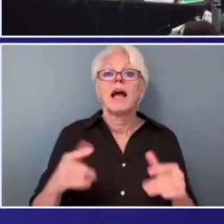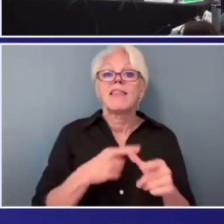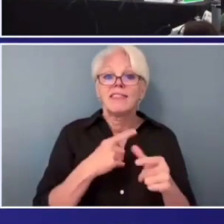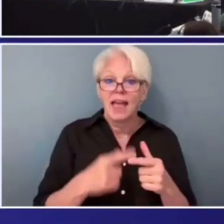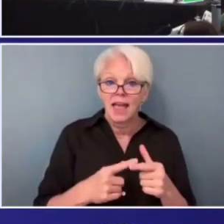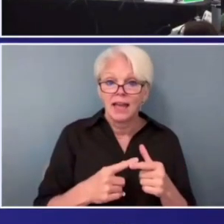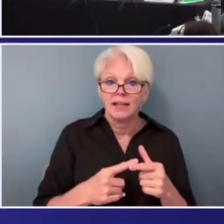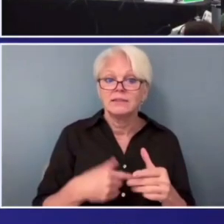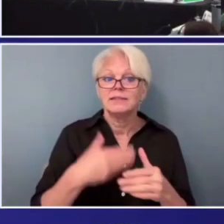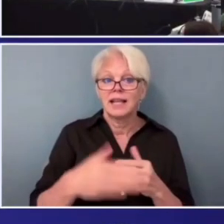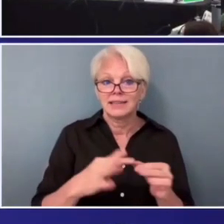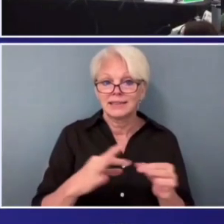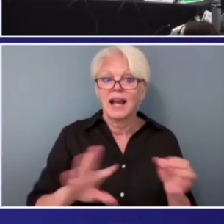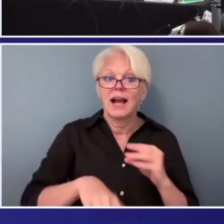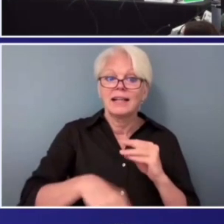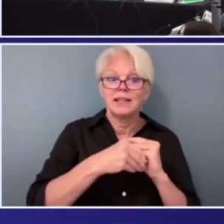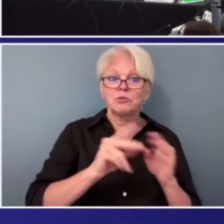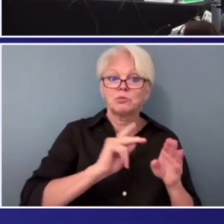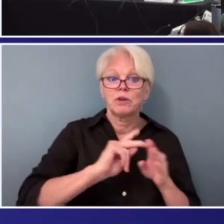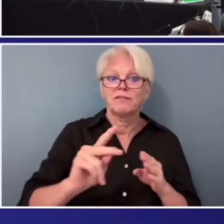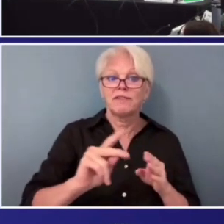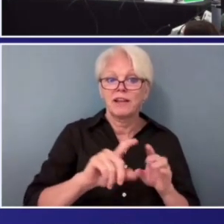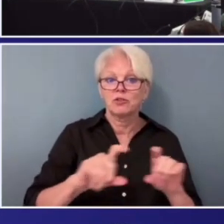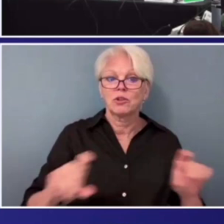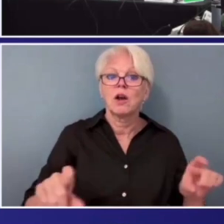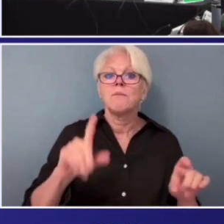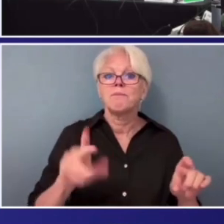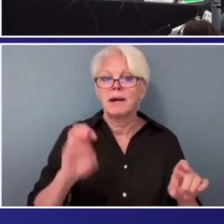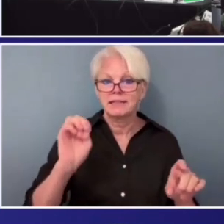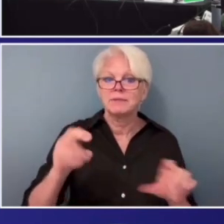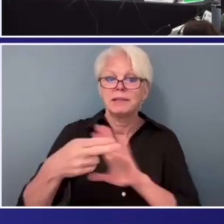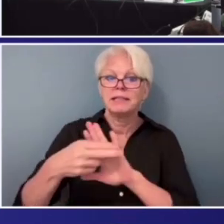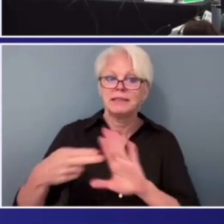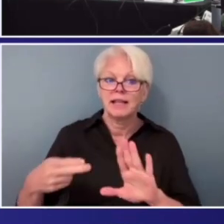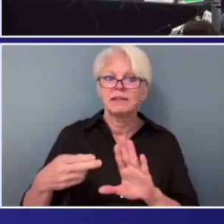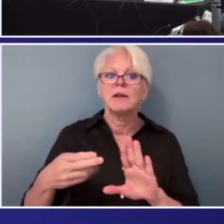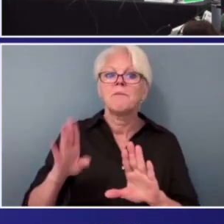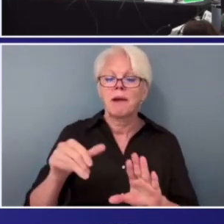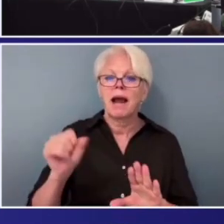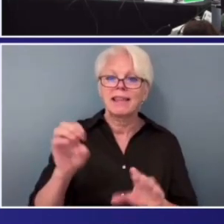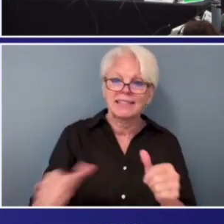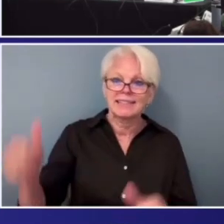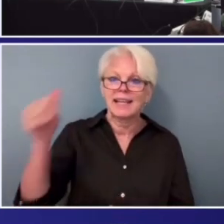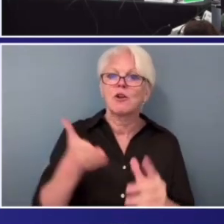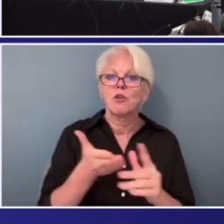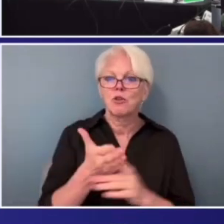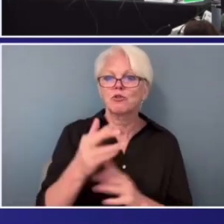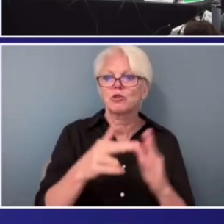professional degrees must be designated by the Secretary through rulemaking. So I hope that responded to,